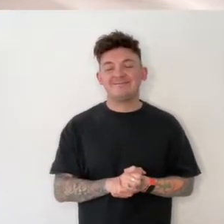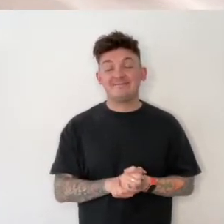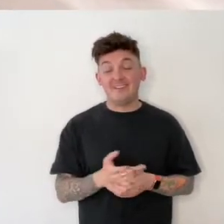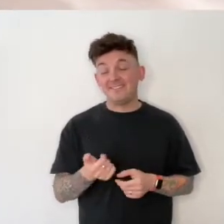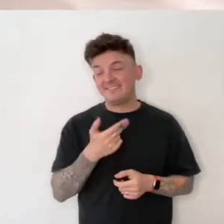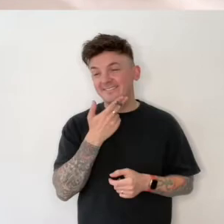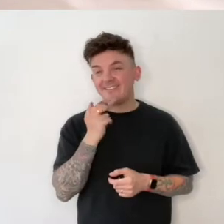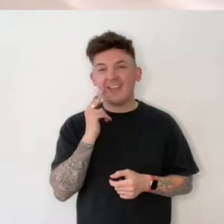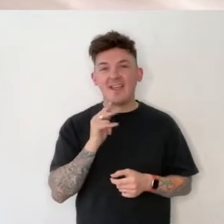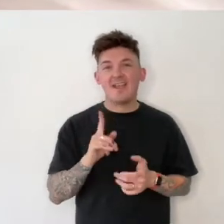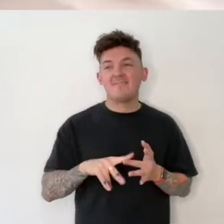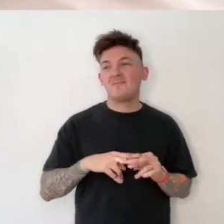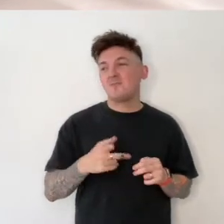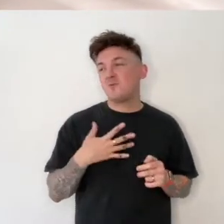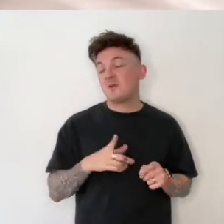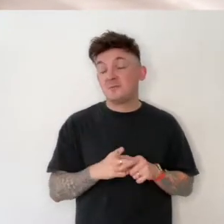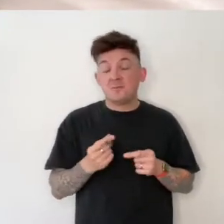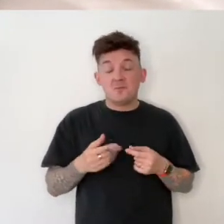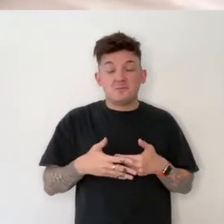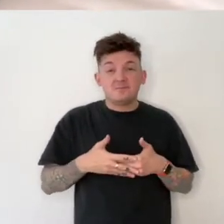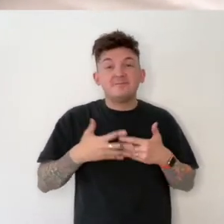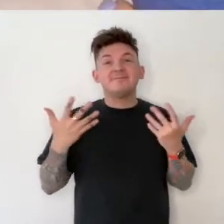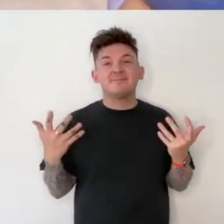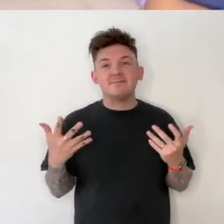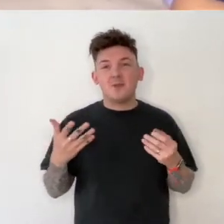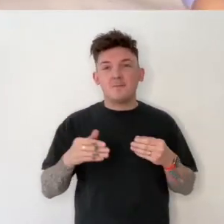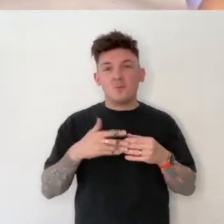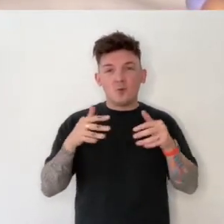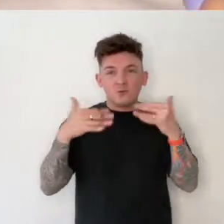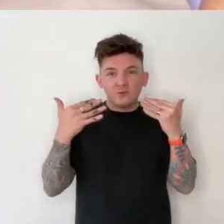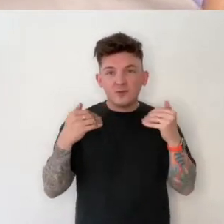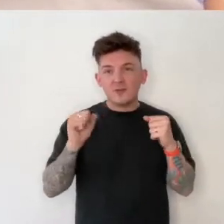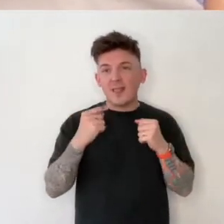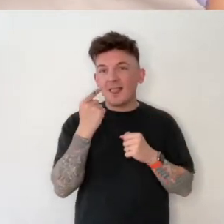want to have a bit more sort of exposure about your lips. i'm liking this combination, I've